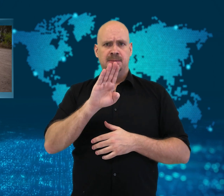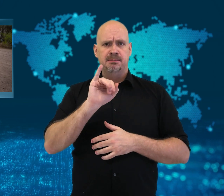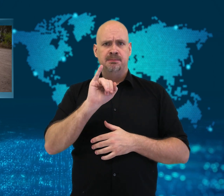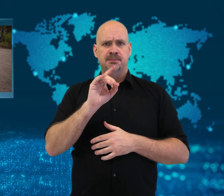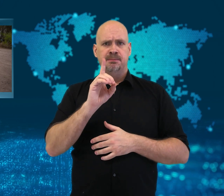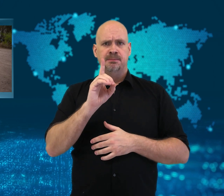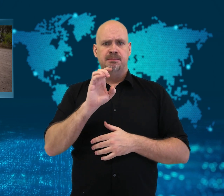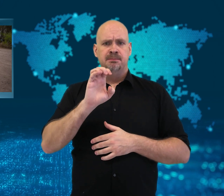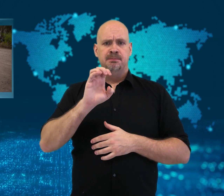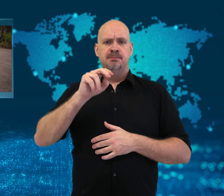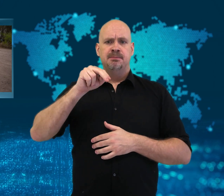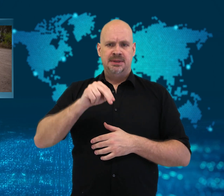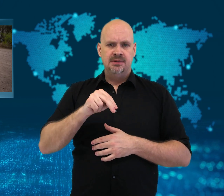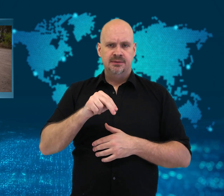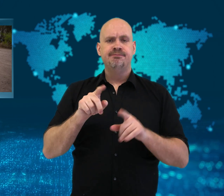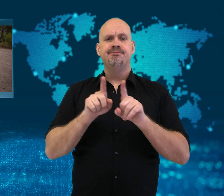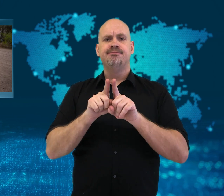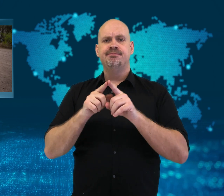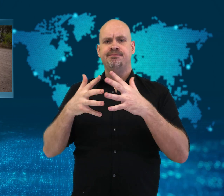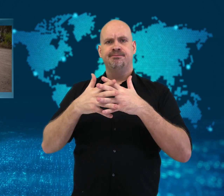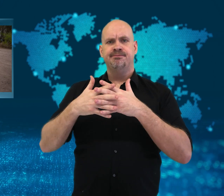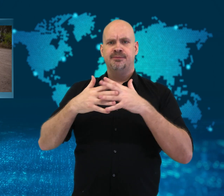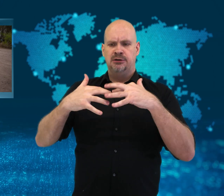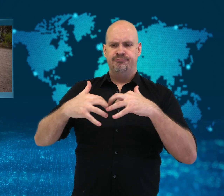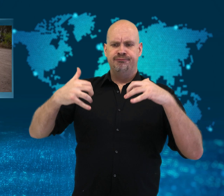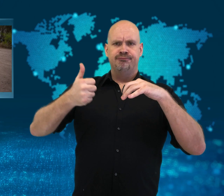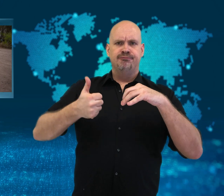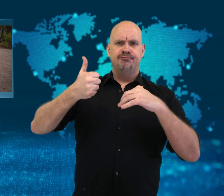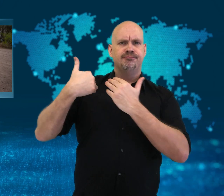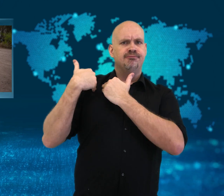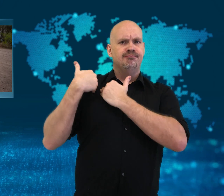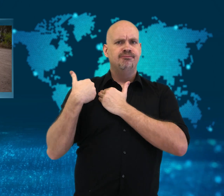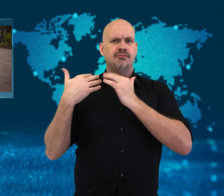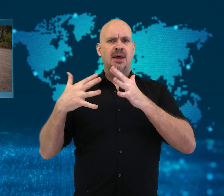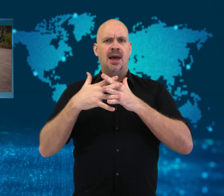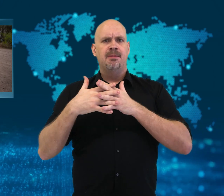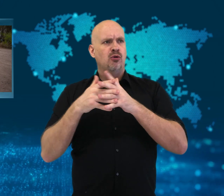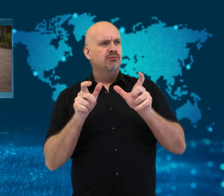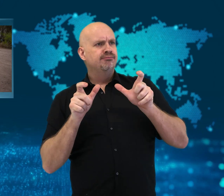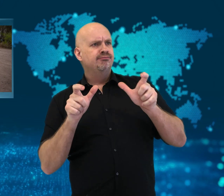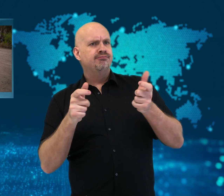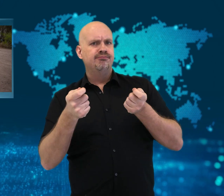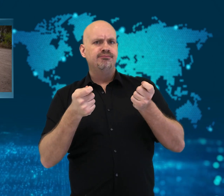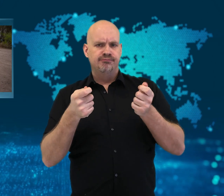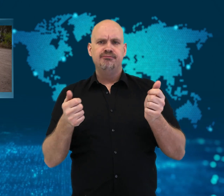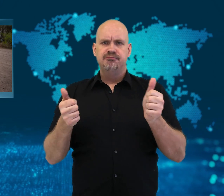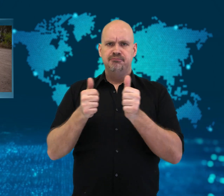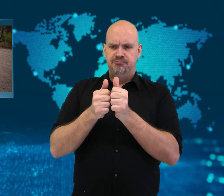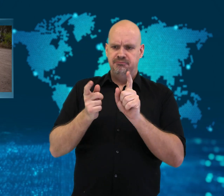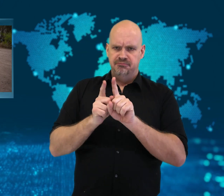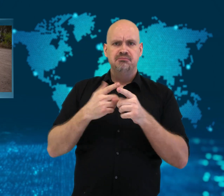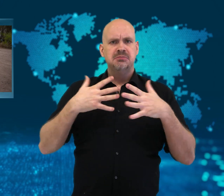US President Biden and the US Secretary of Homeland Security said